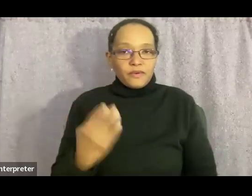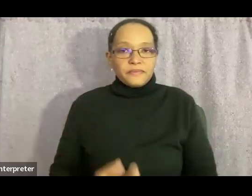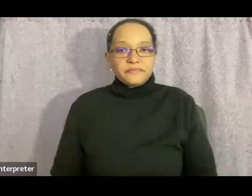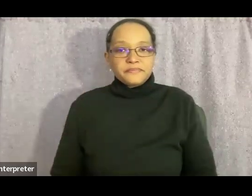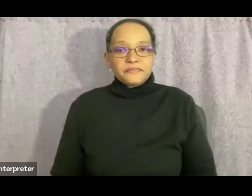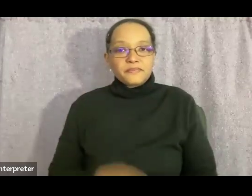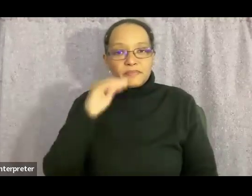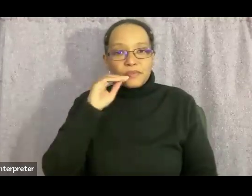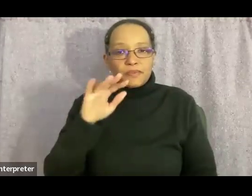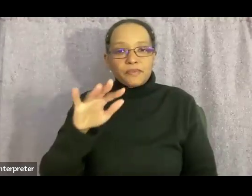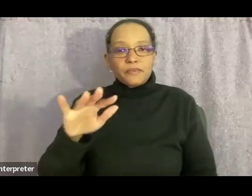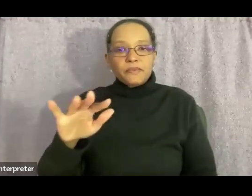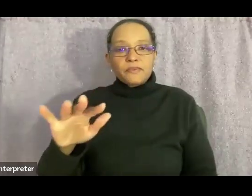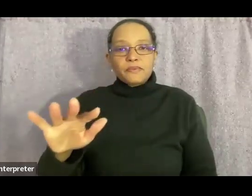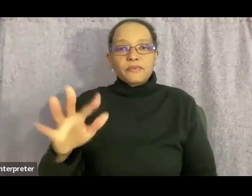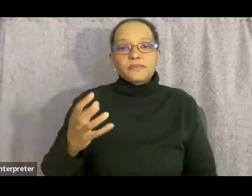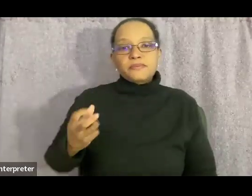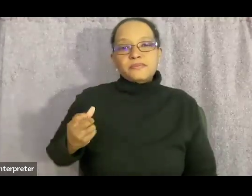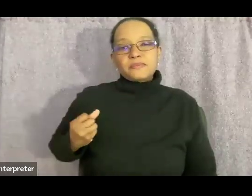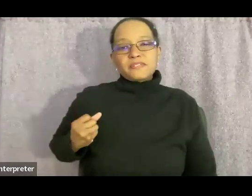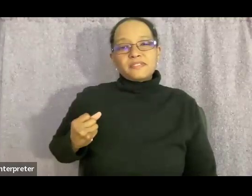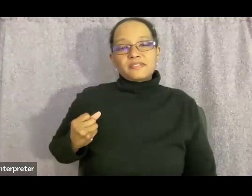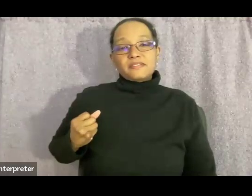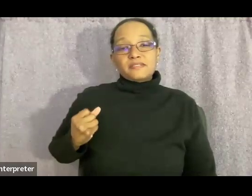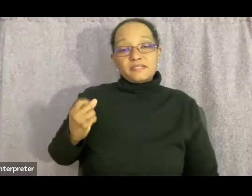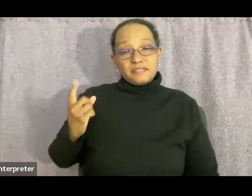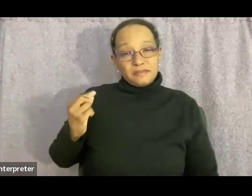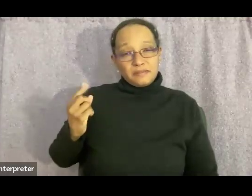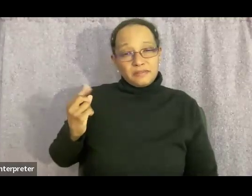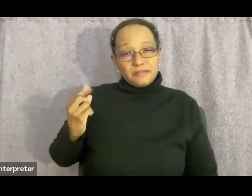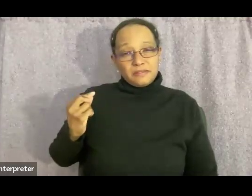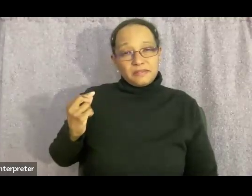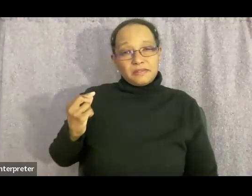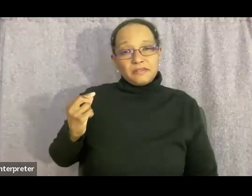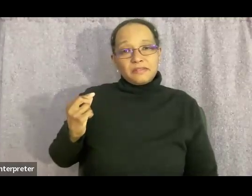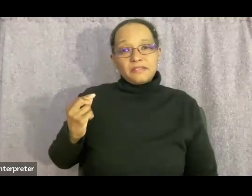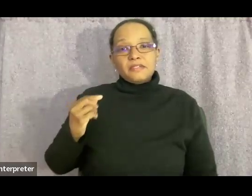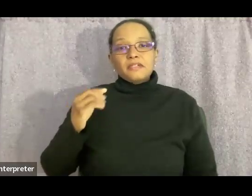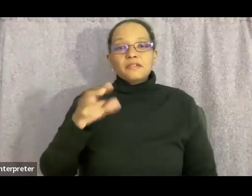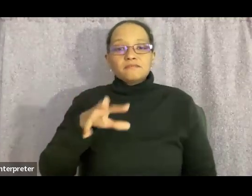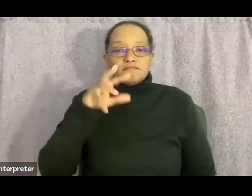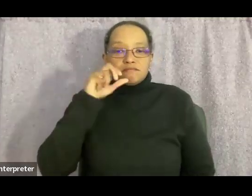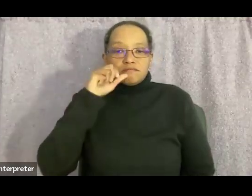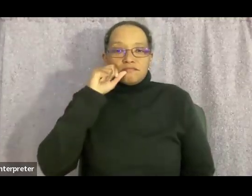Breathe out, squeeze. One more time. Breathe in, reset.